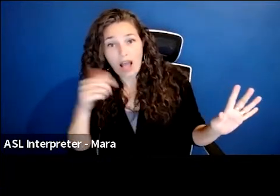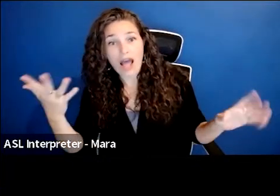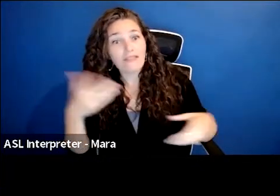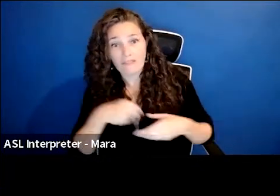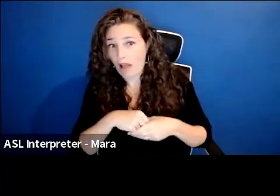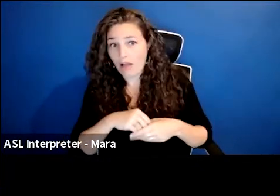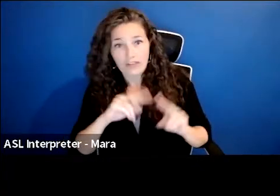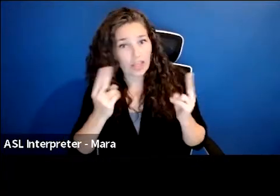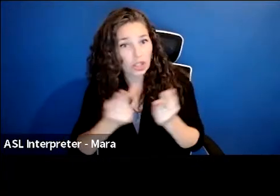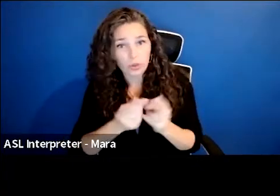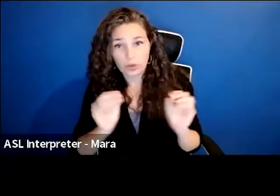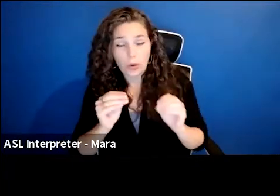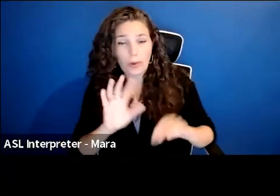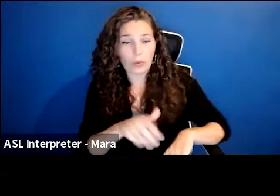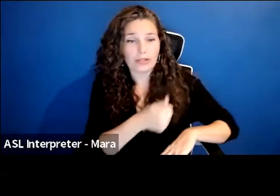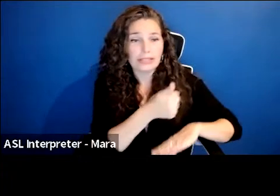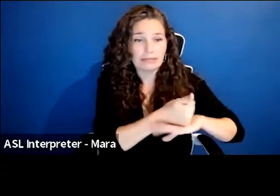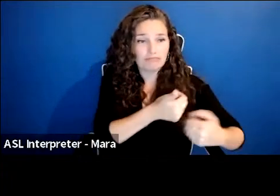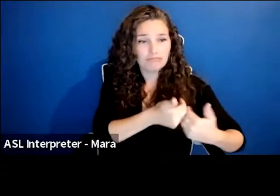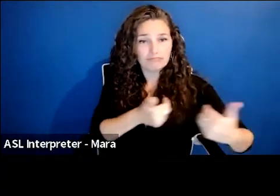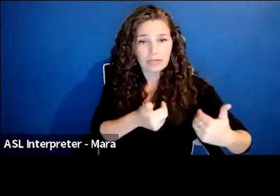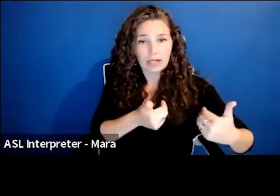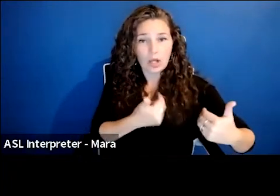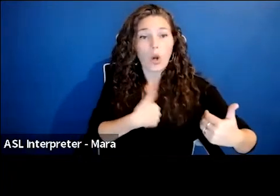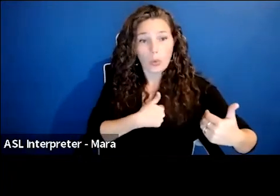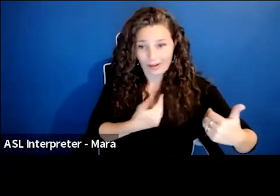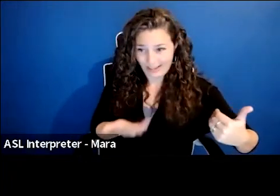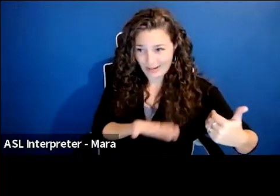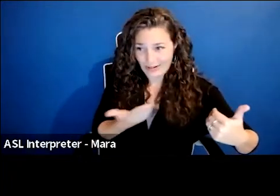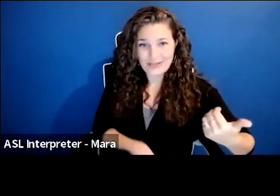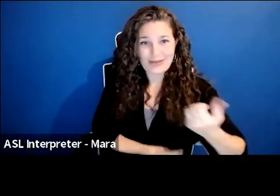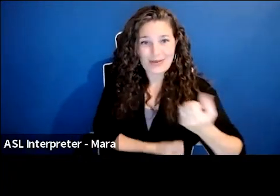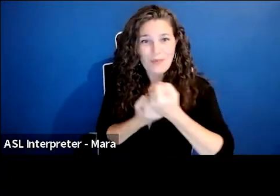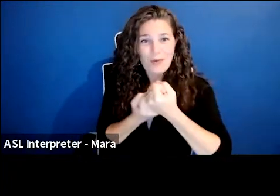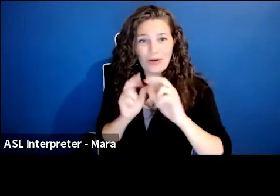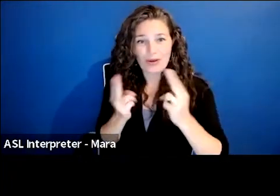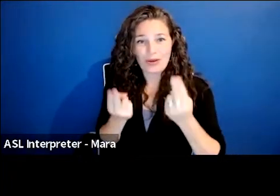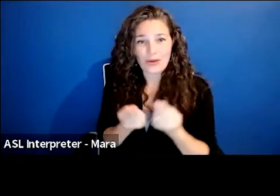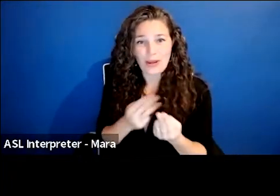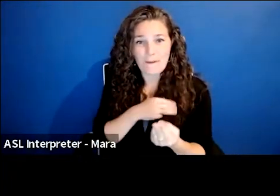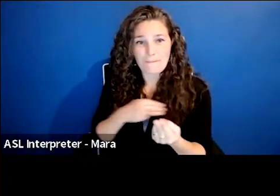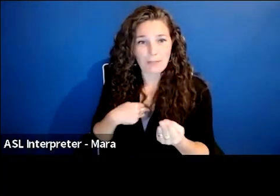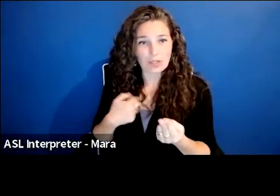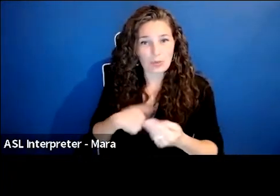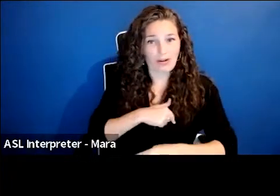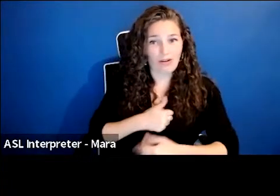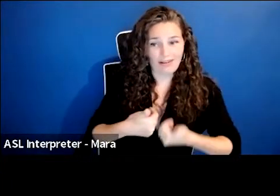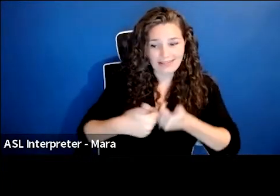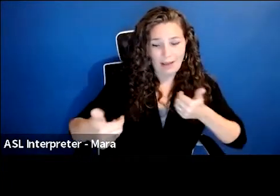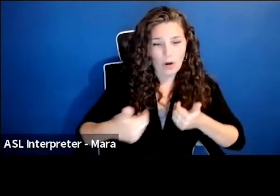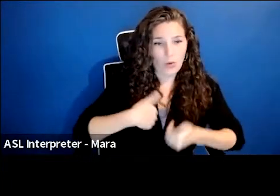here to provide assistance for union members. We have our own board of directors.